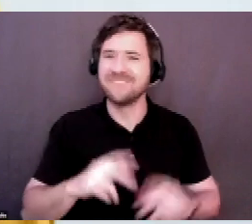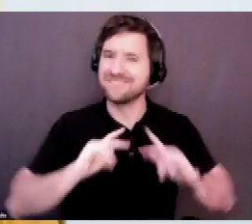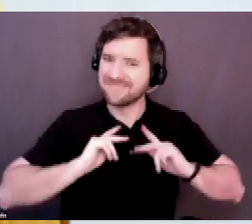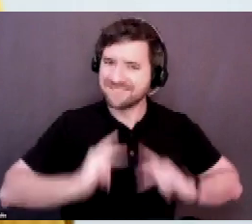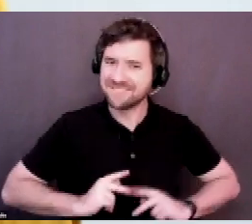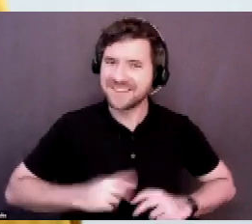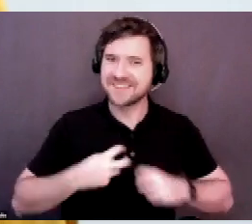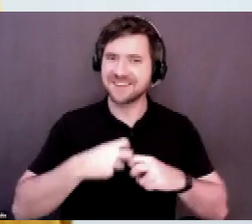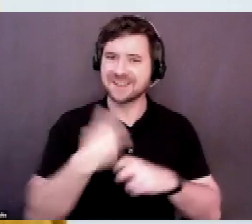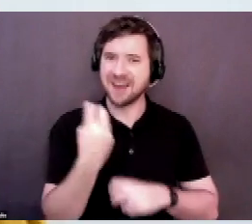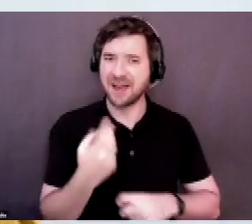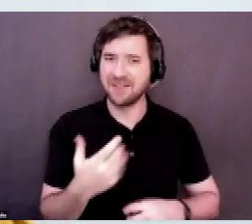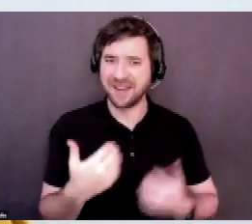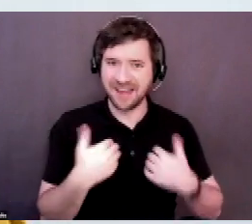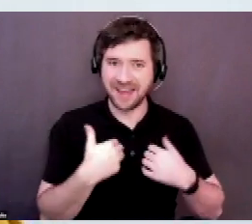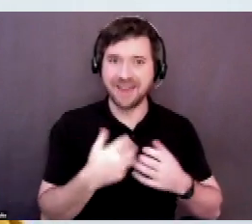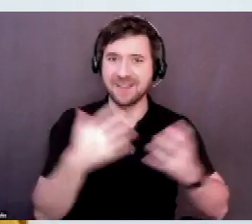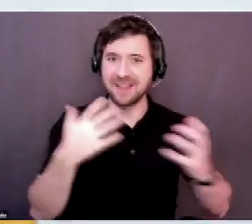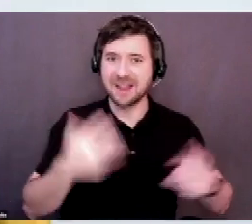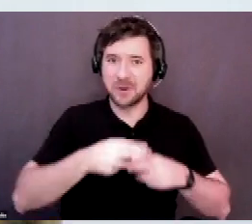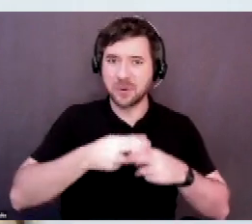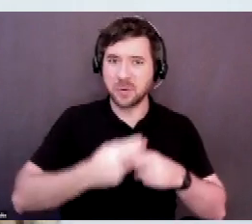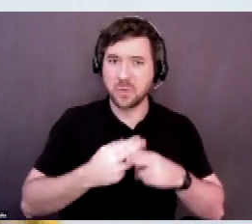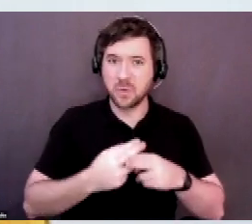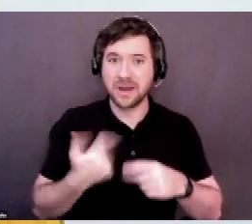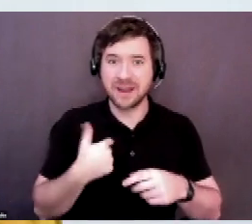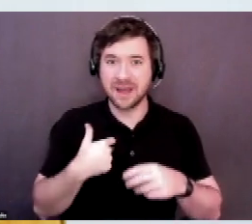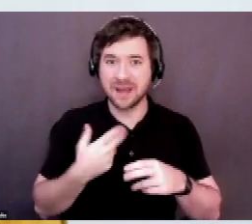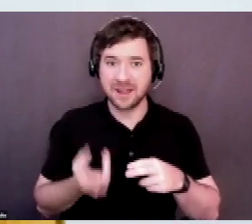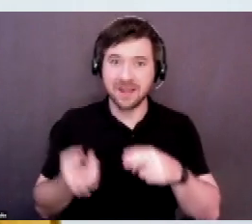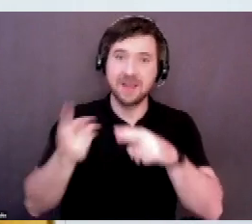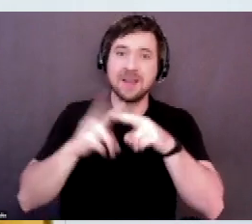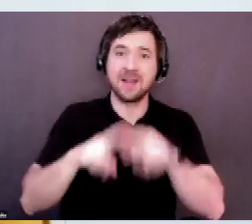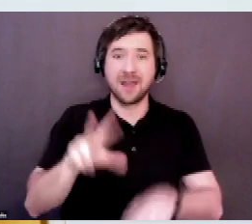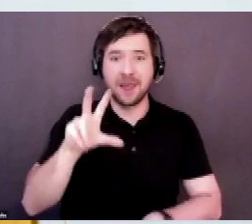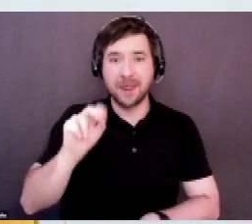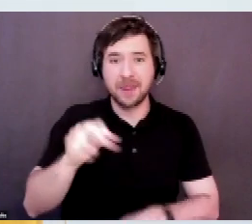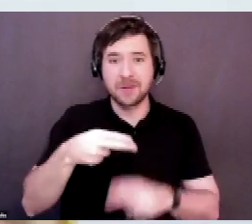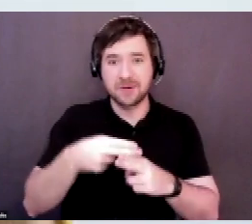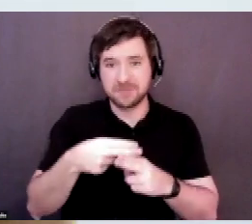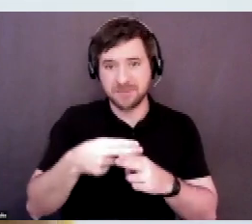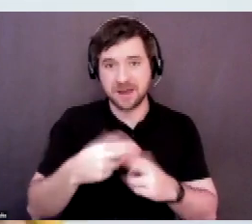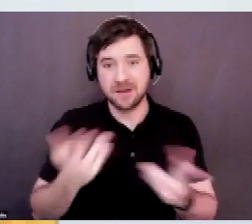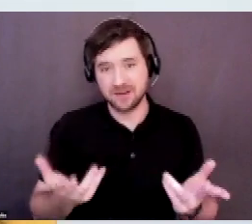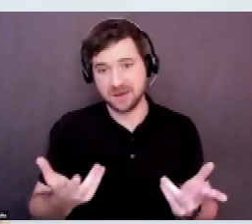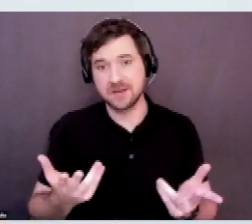So I gained about 30 pounds on top of my weight. So I went into the pregnancy with,